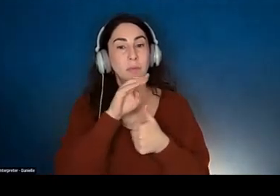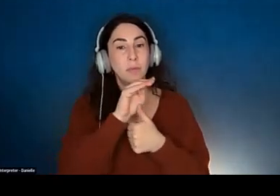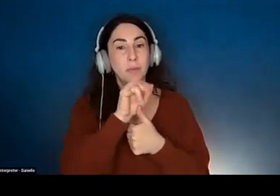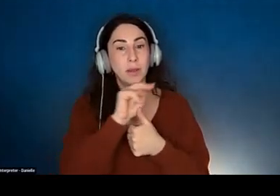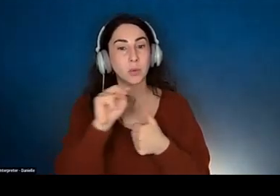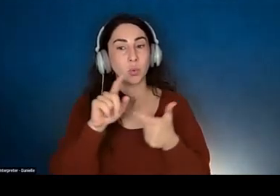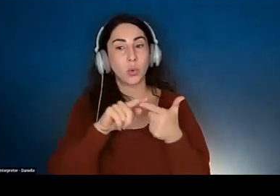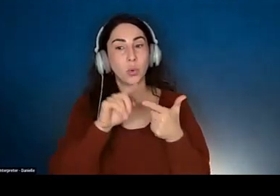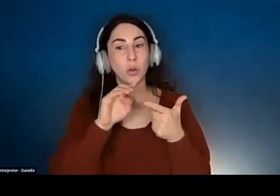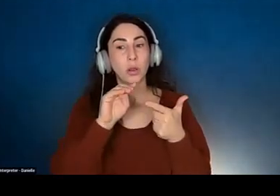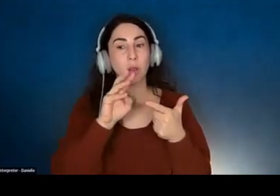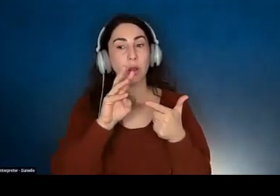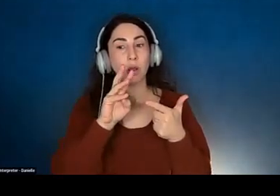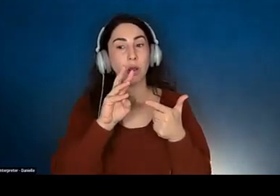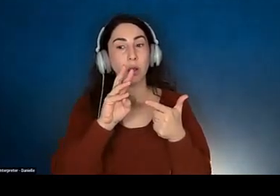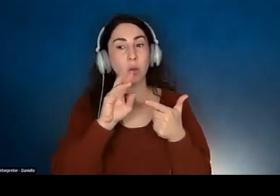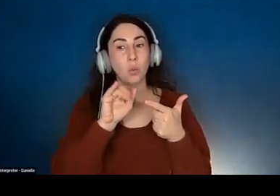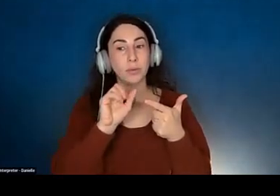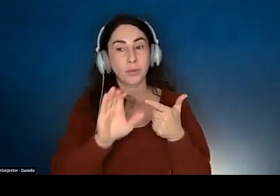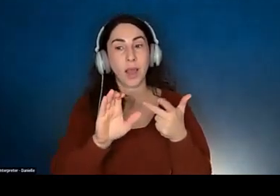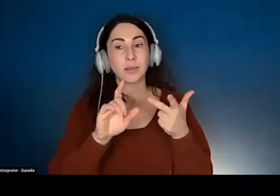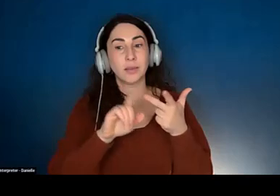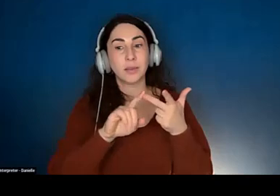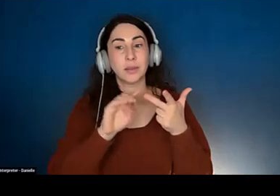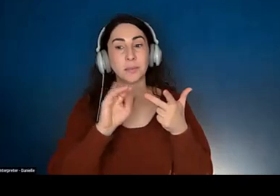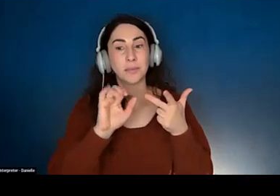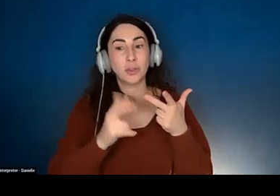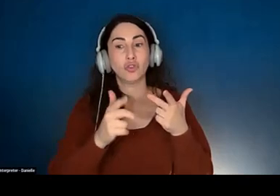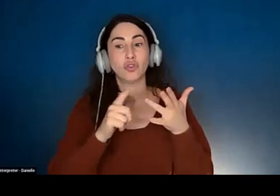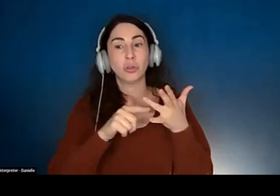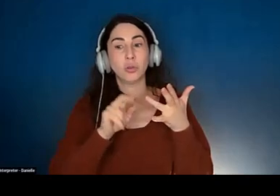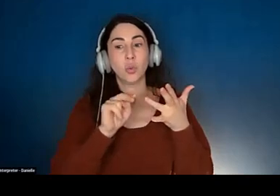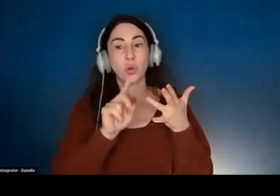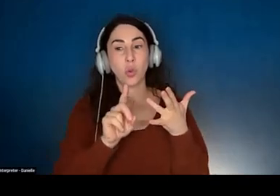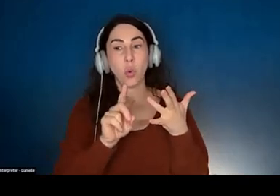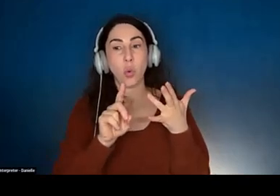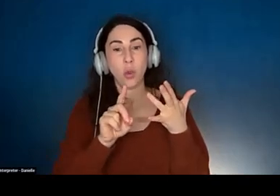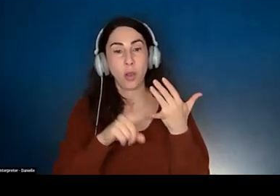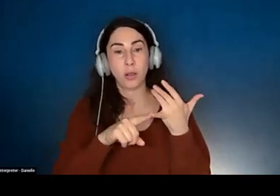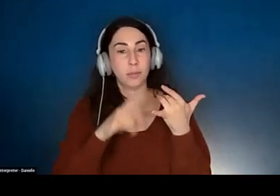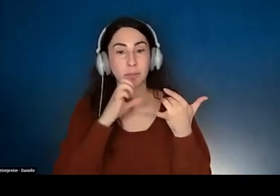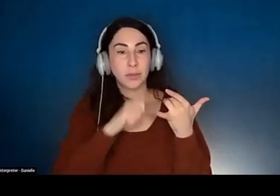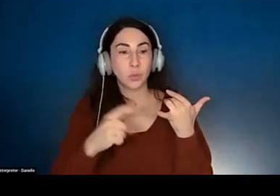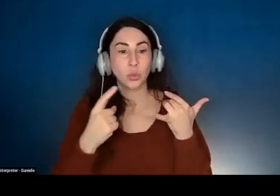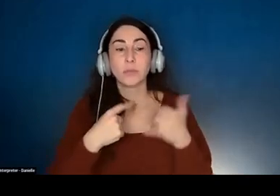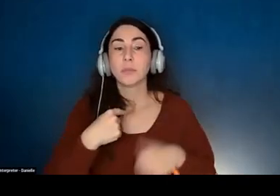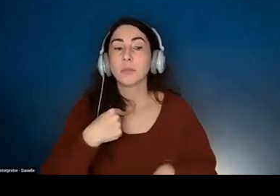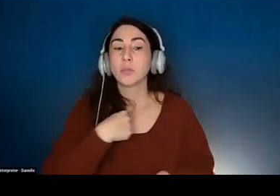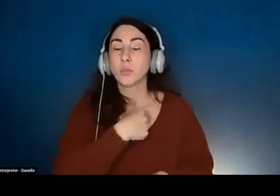Oklahoma, Washington, and North Dakota. As a five-state group, we recognize and respect the